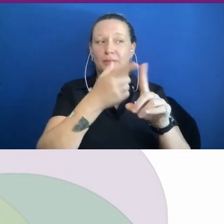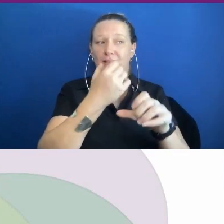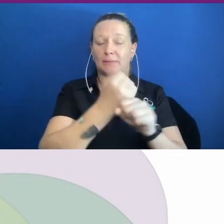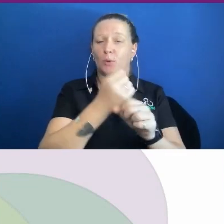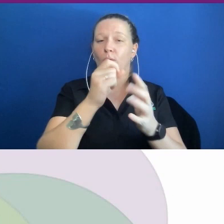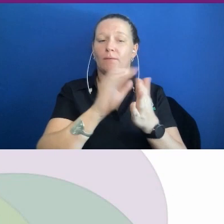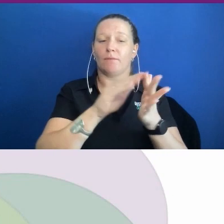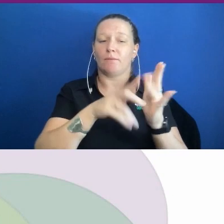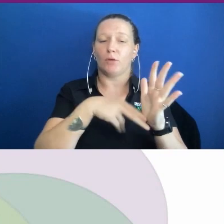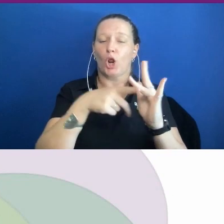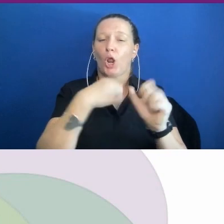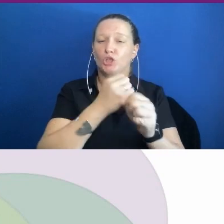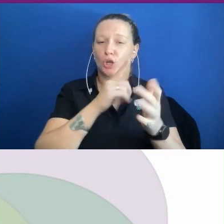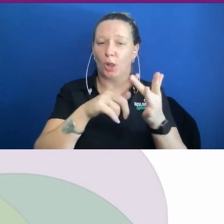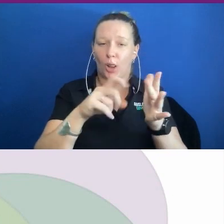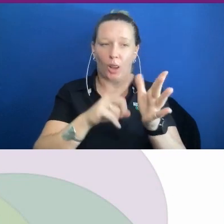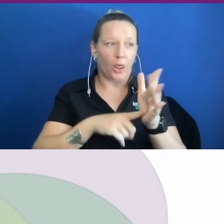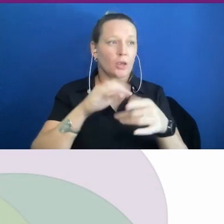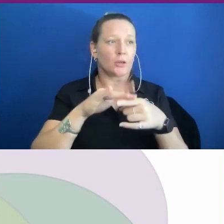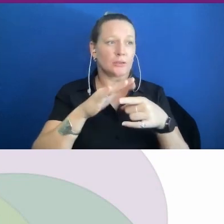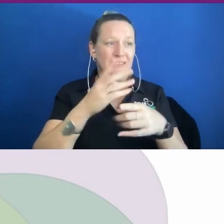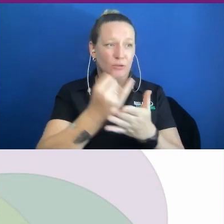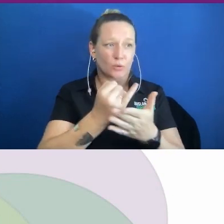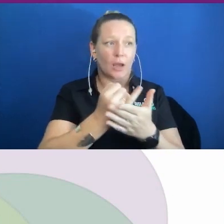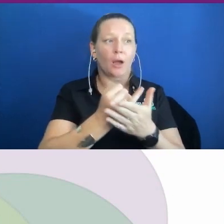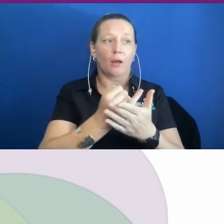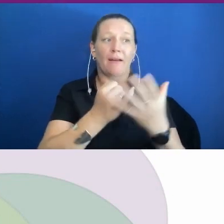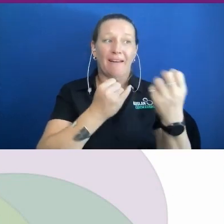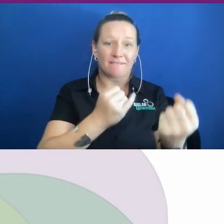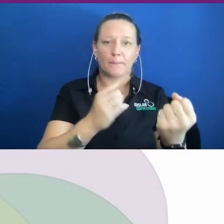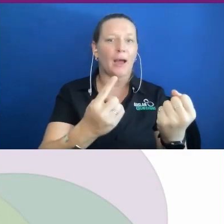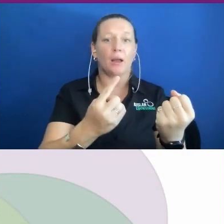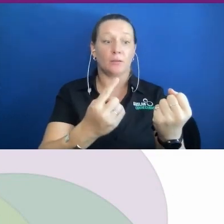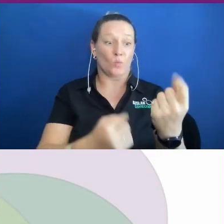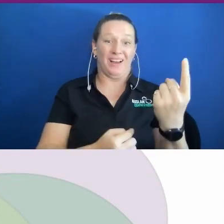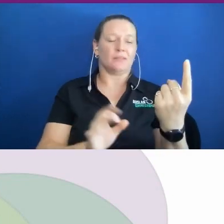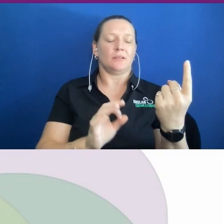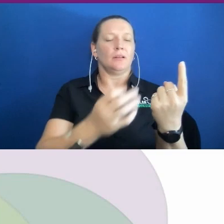but never on its own and always within the context of another condition. So it was